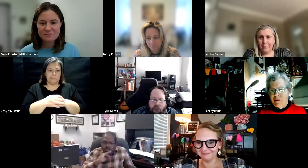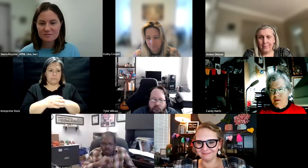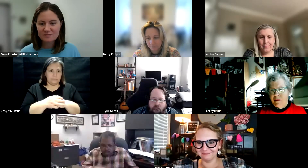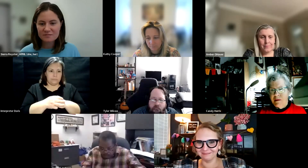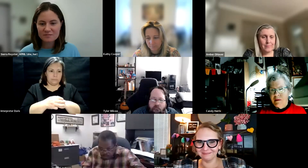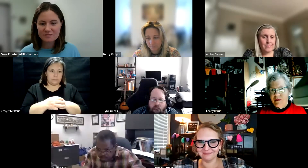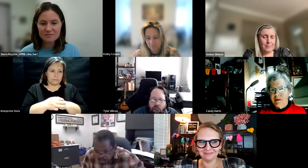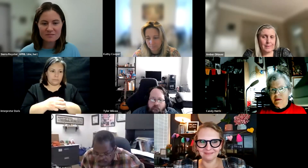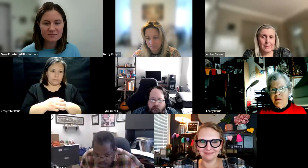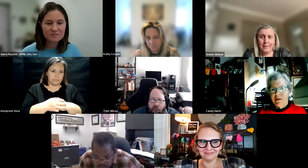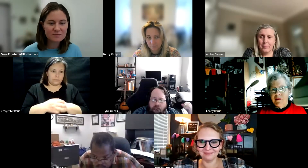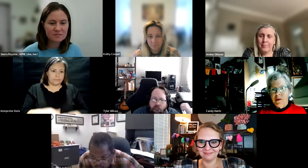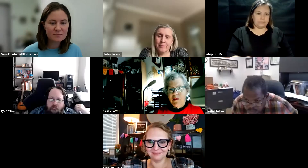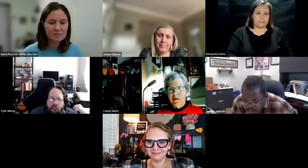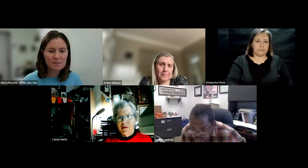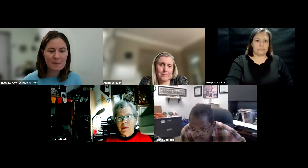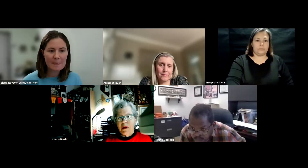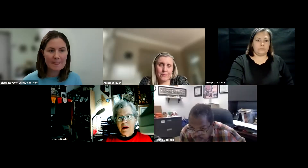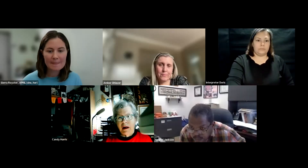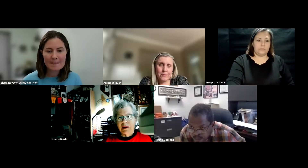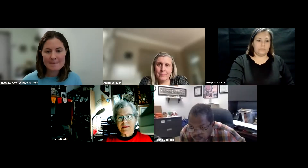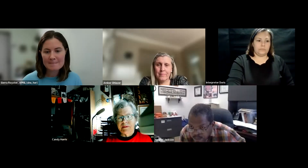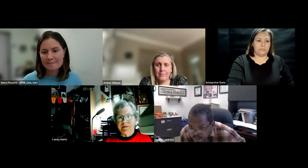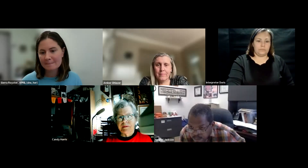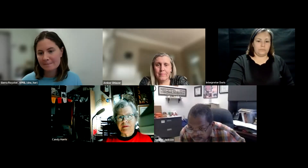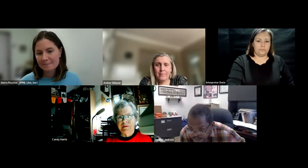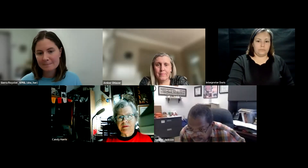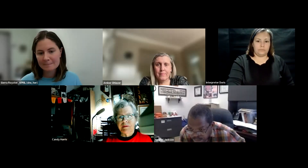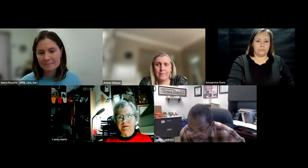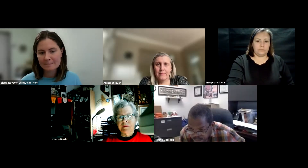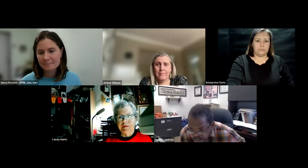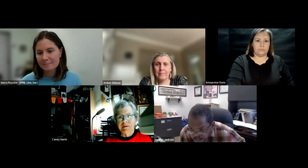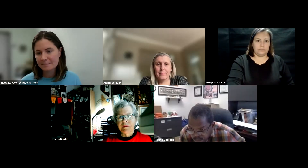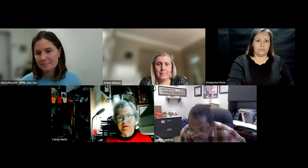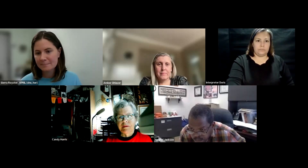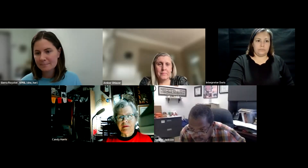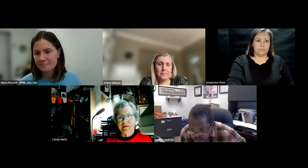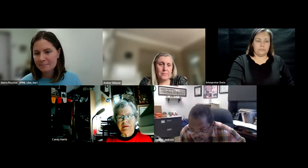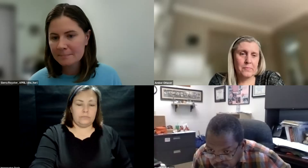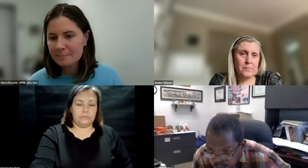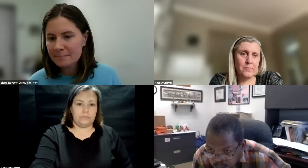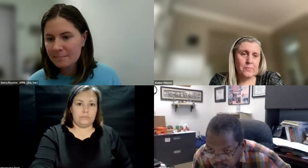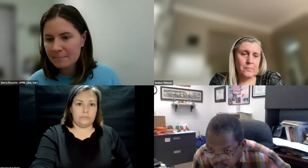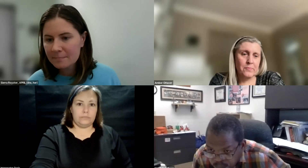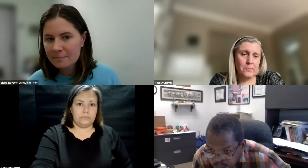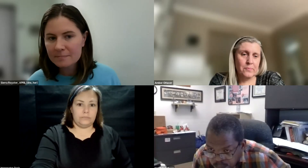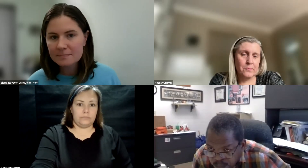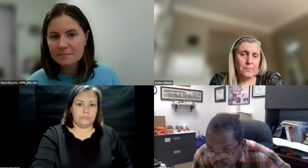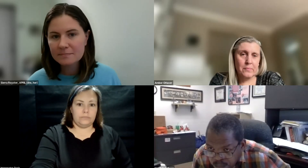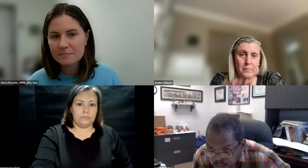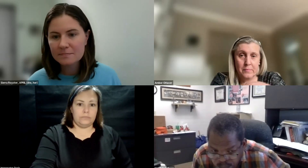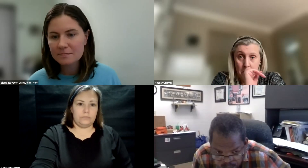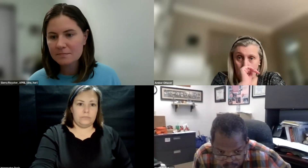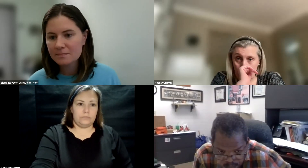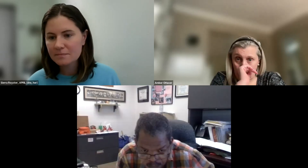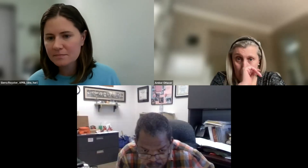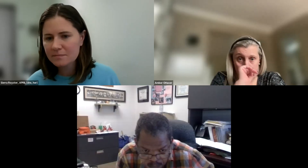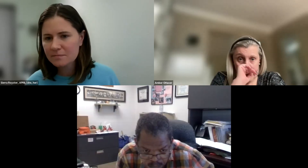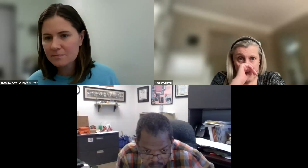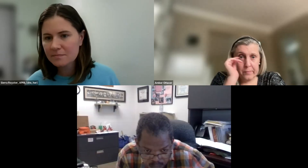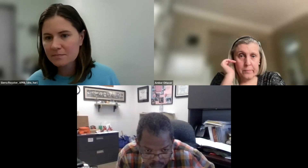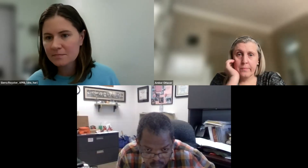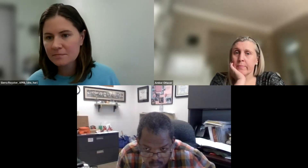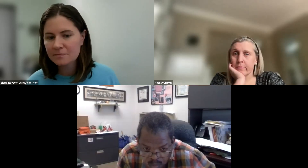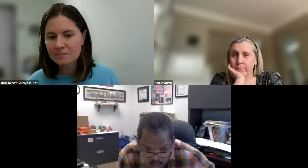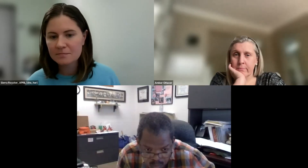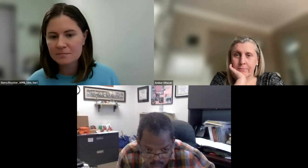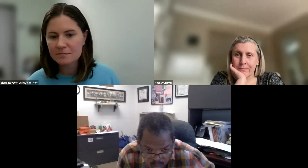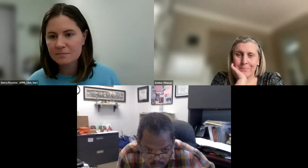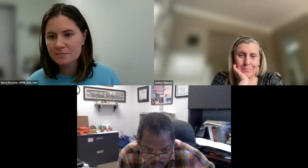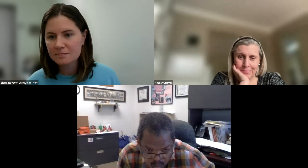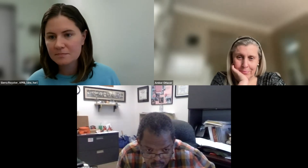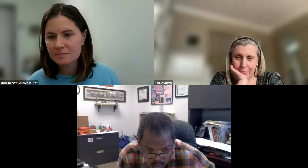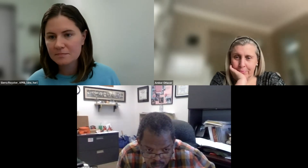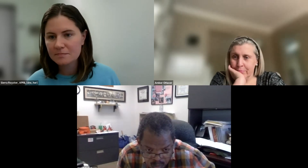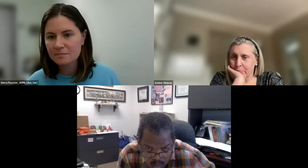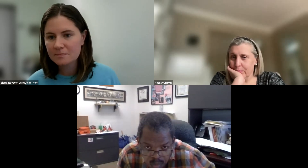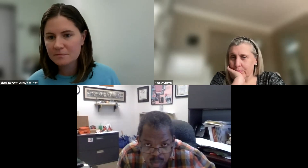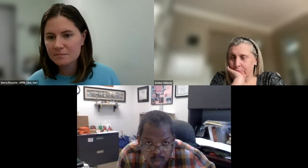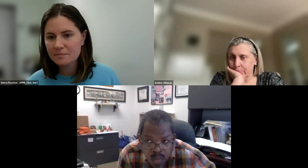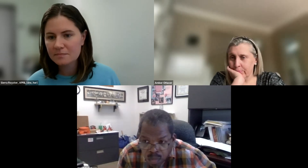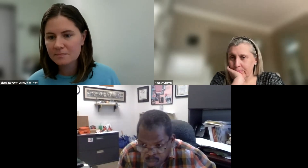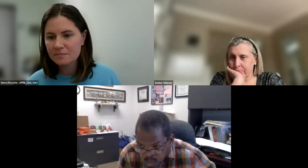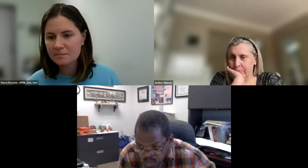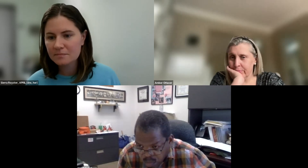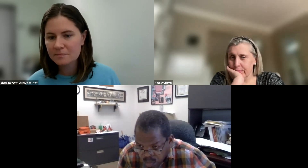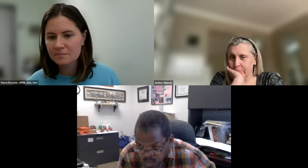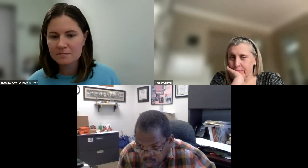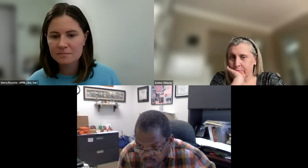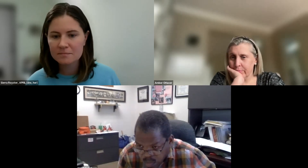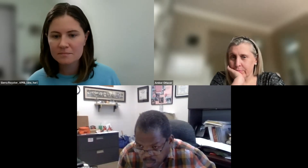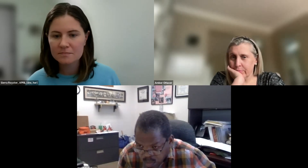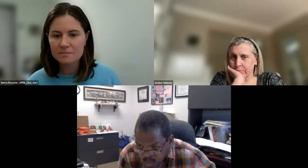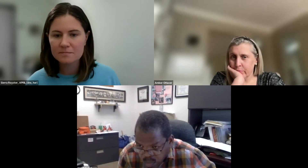So thank you.